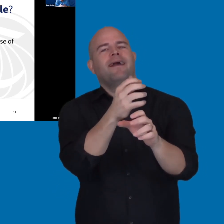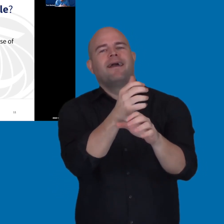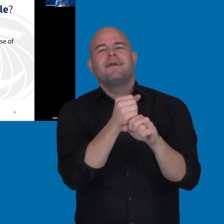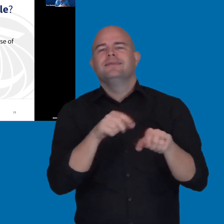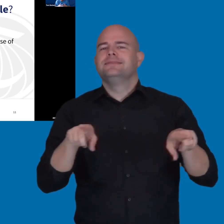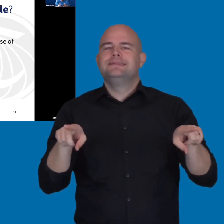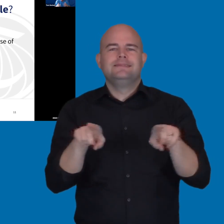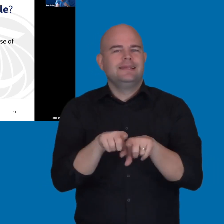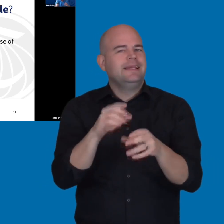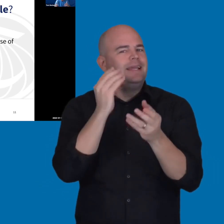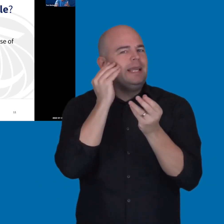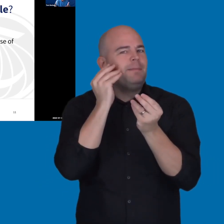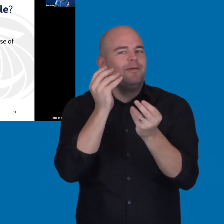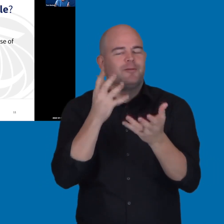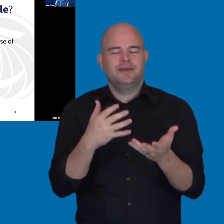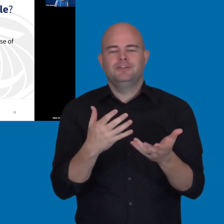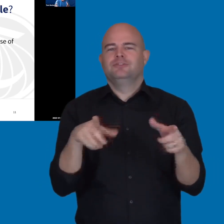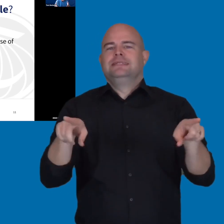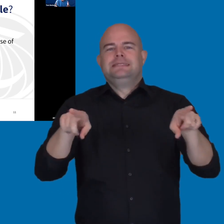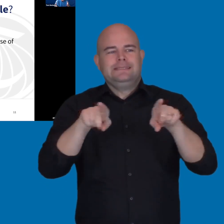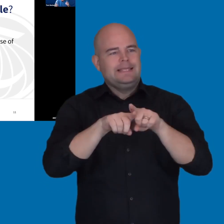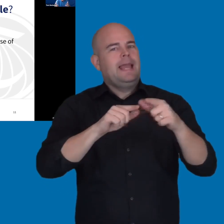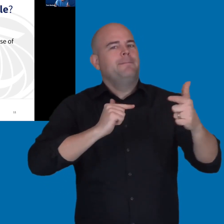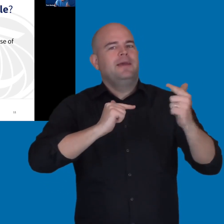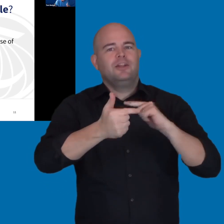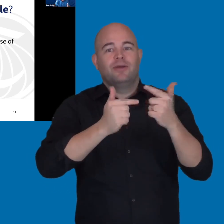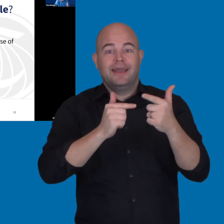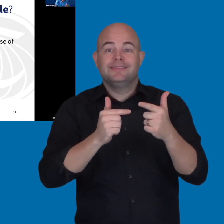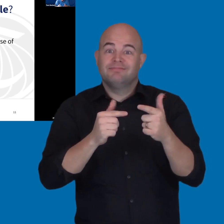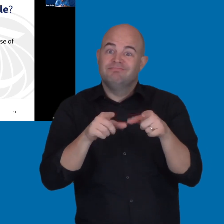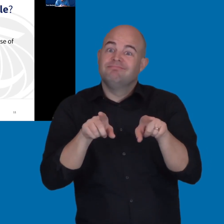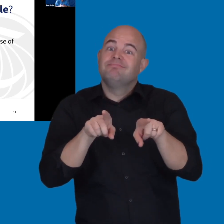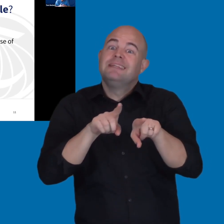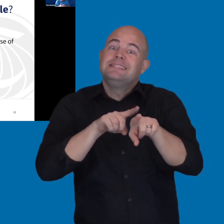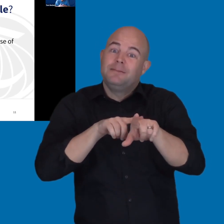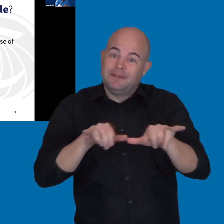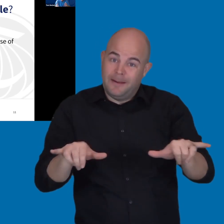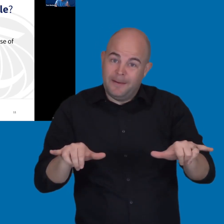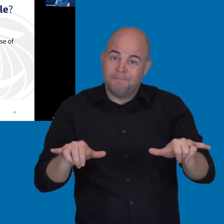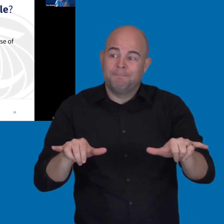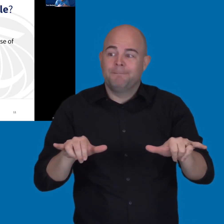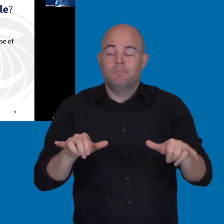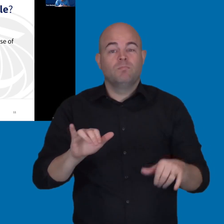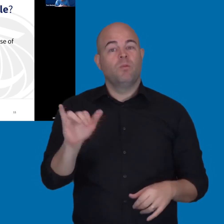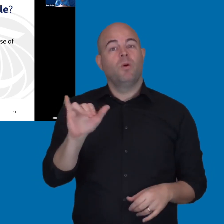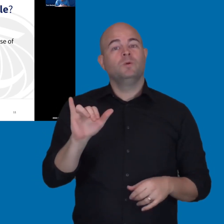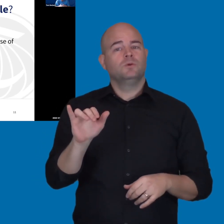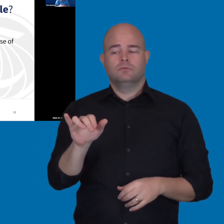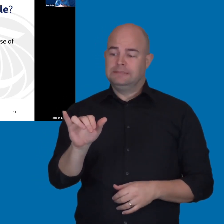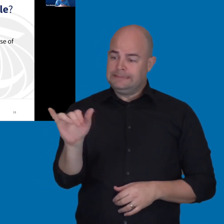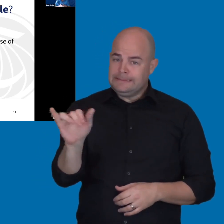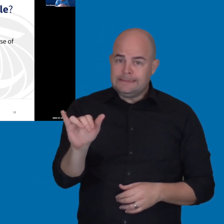engage in the same interactions, which means at the same time, enjoy the same services or benefits